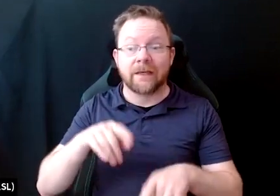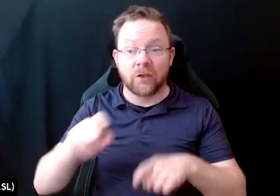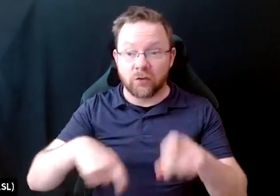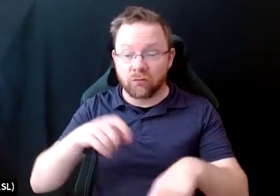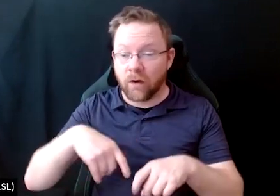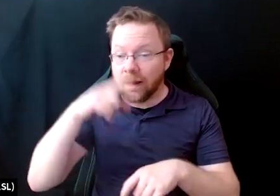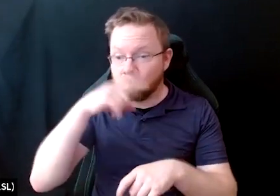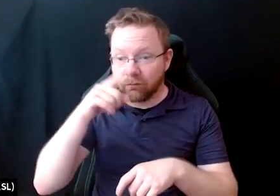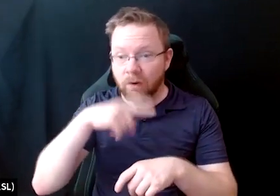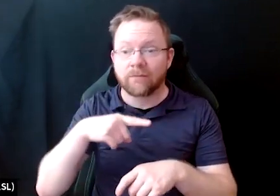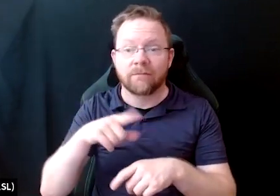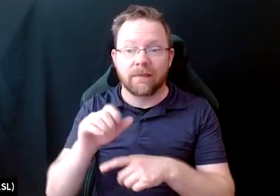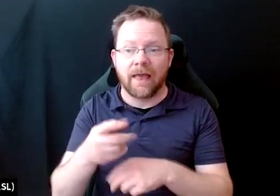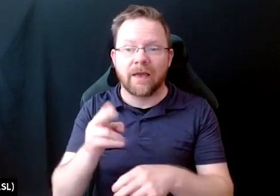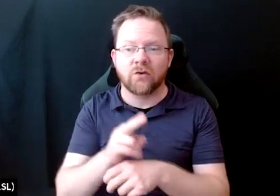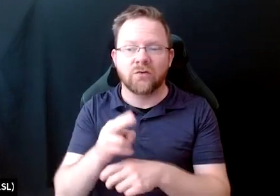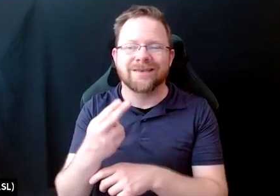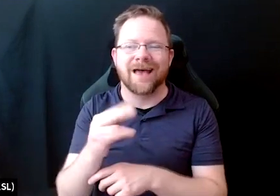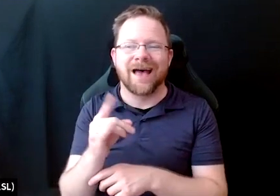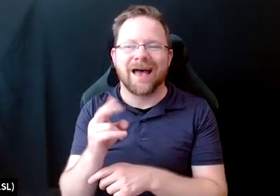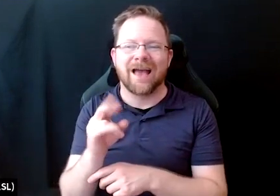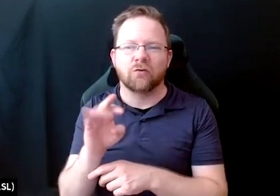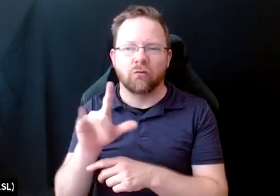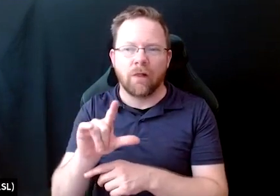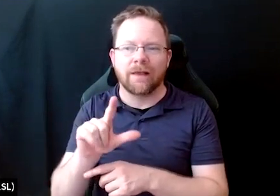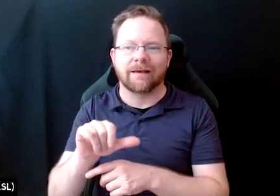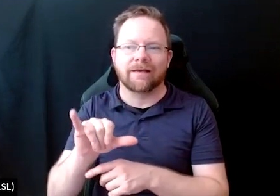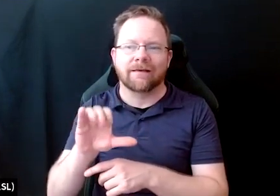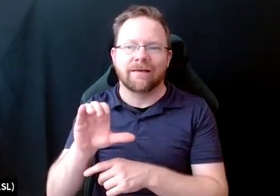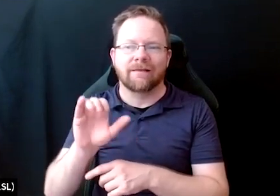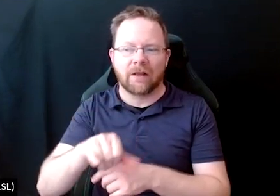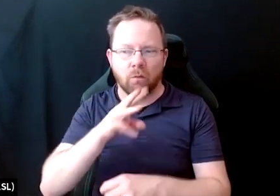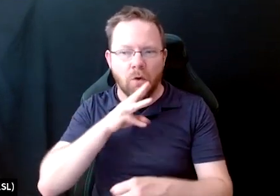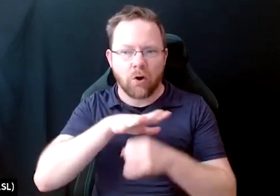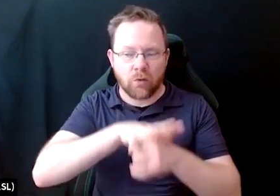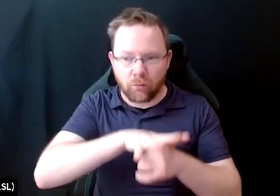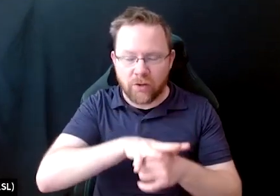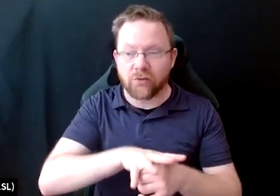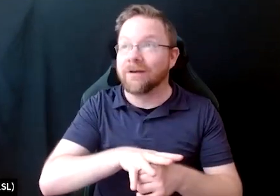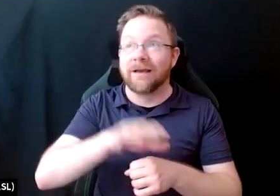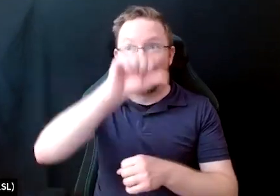they're not going to function in microgravity. That is a very, very interesting technical problem to think about,